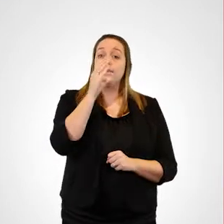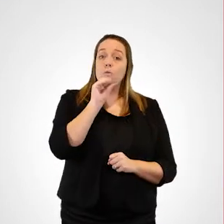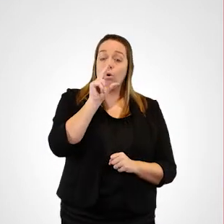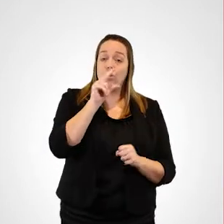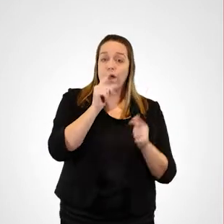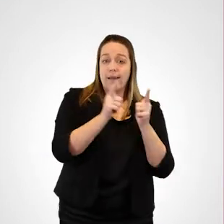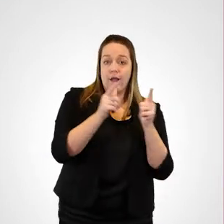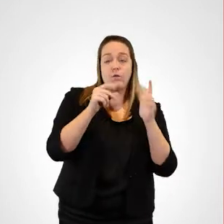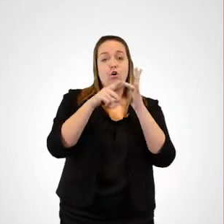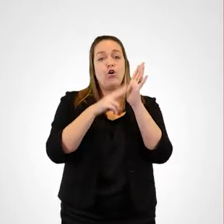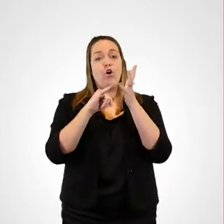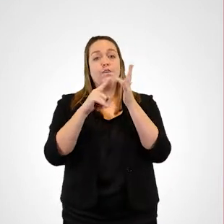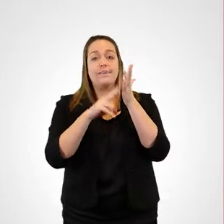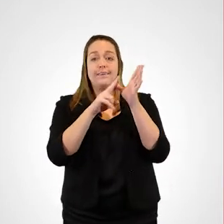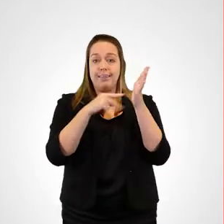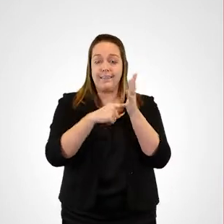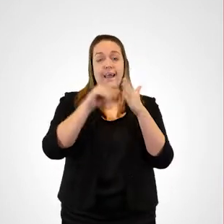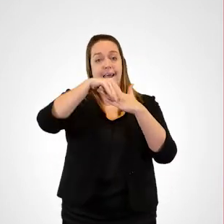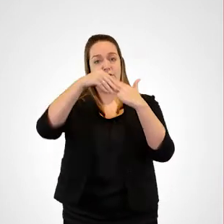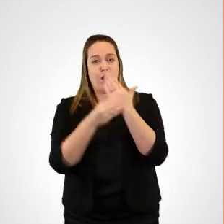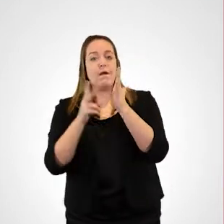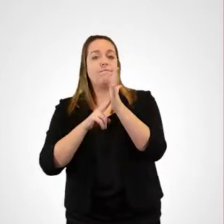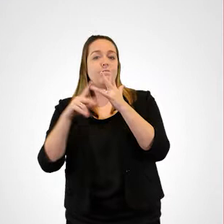consonant hand shapes and vowel placements.